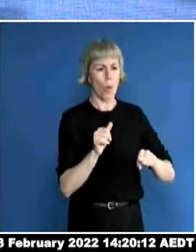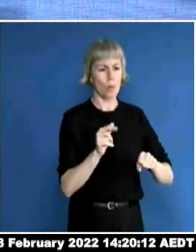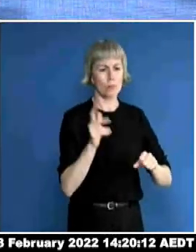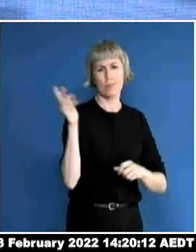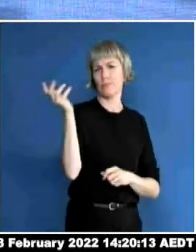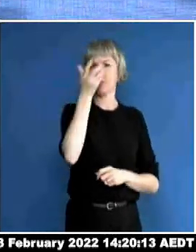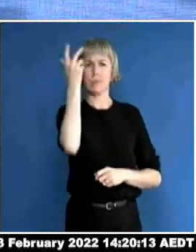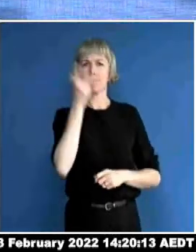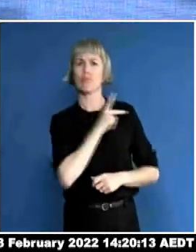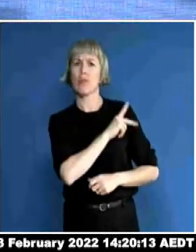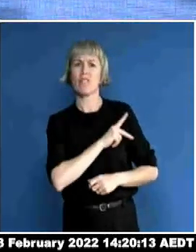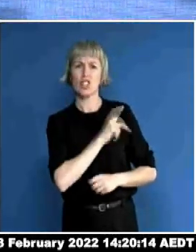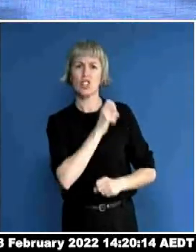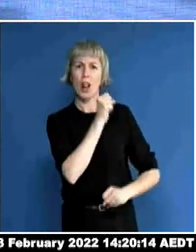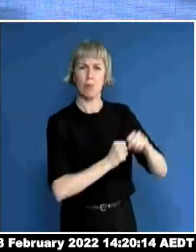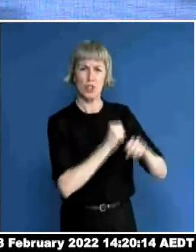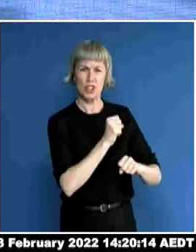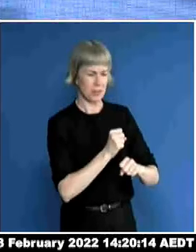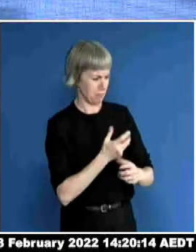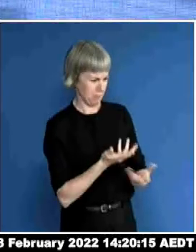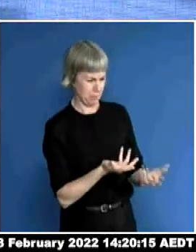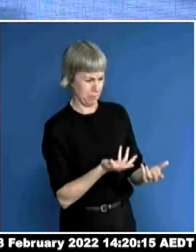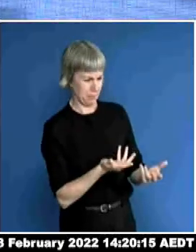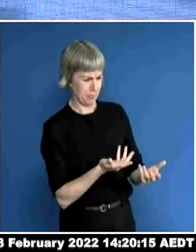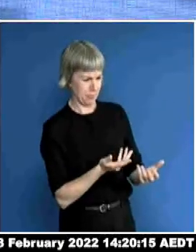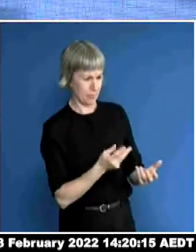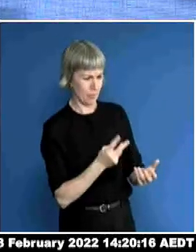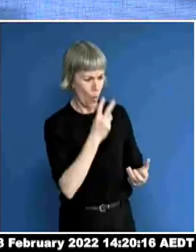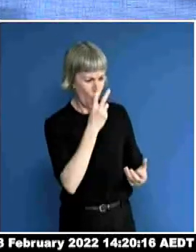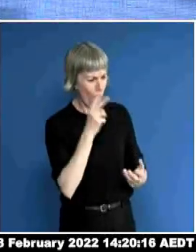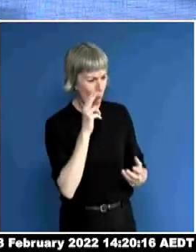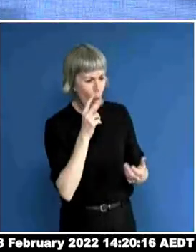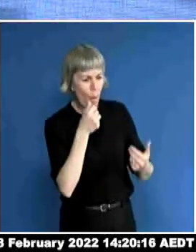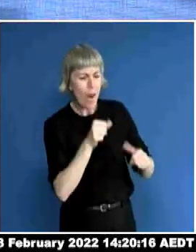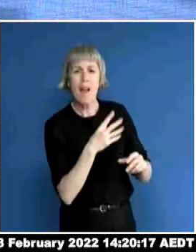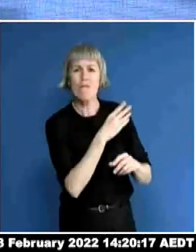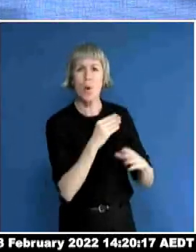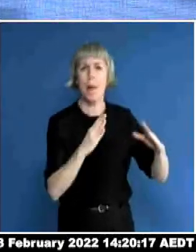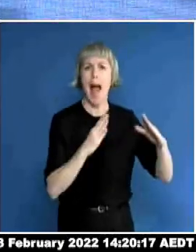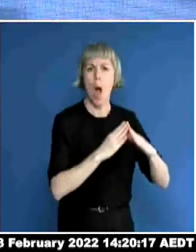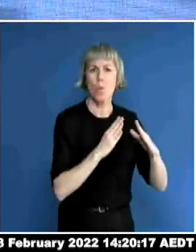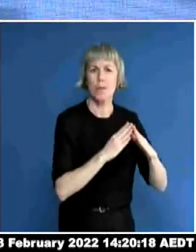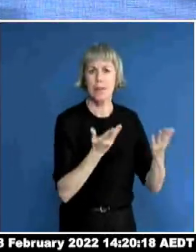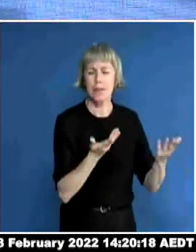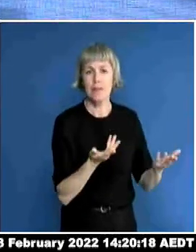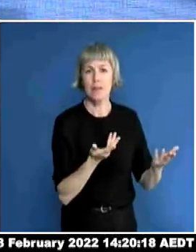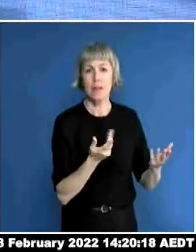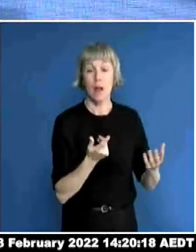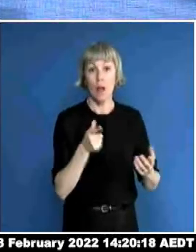And you tried to improvise in the space that you had to make it look as much like a sort